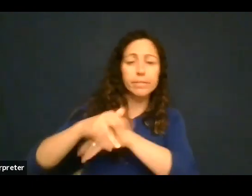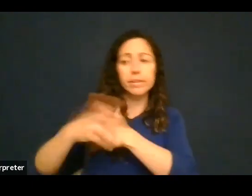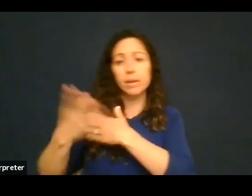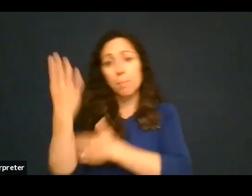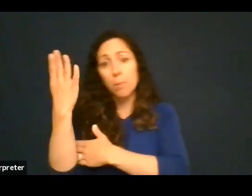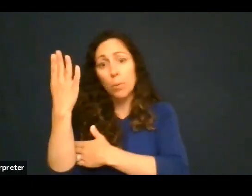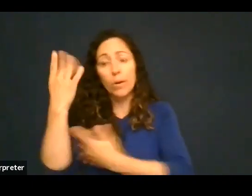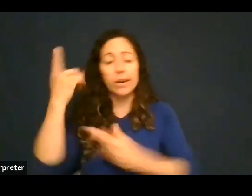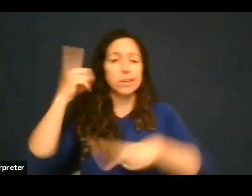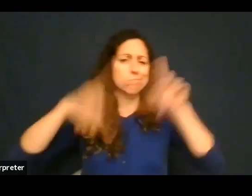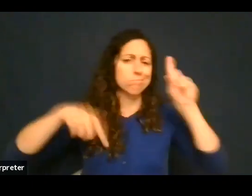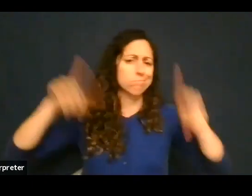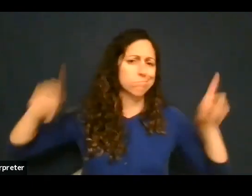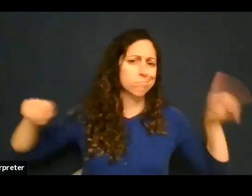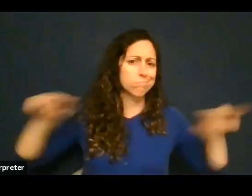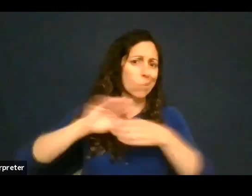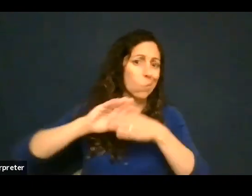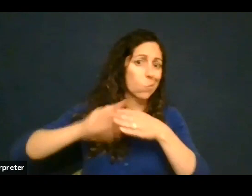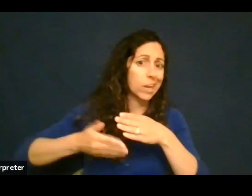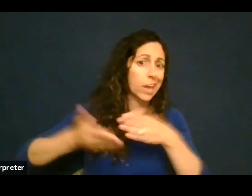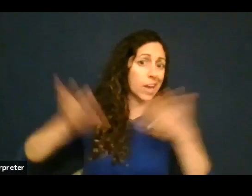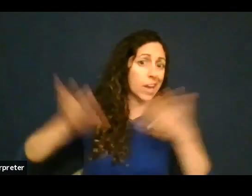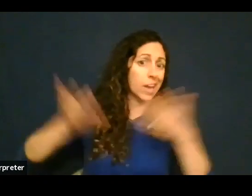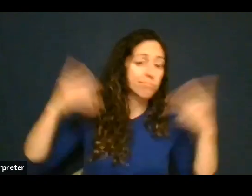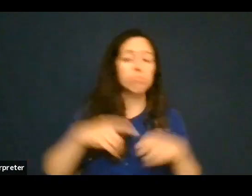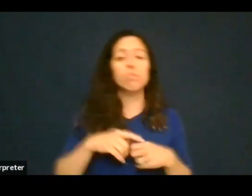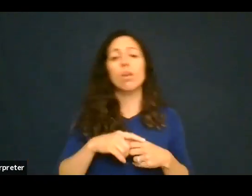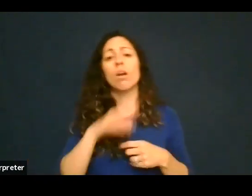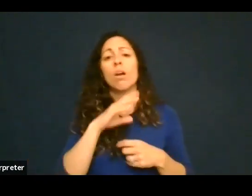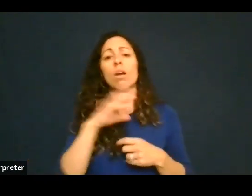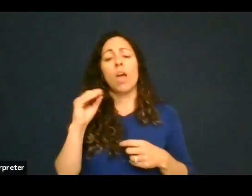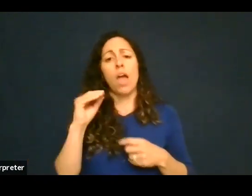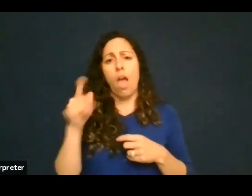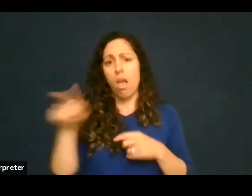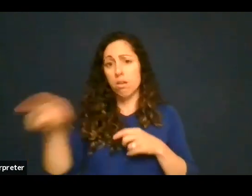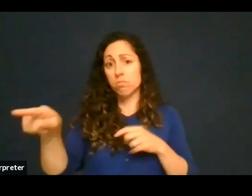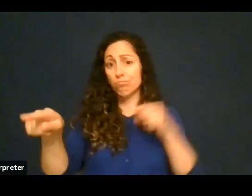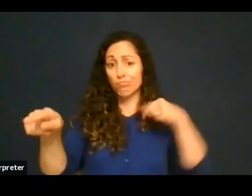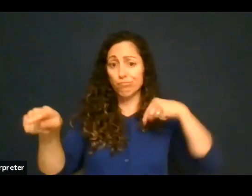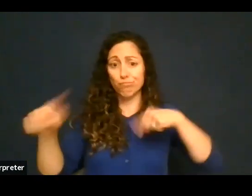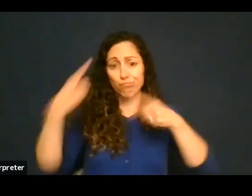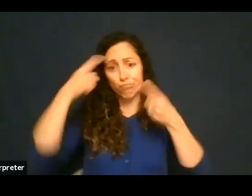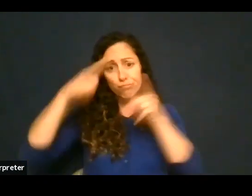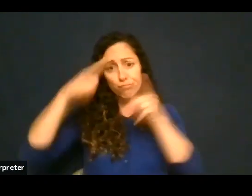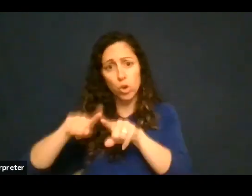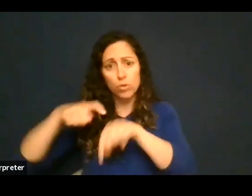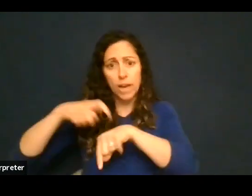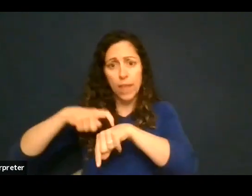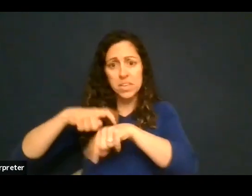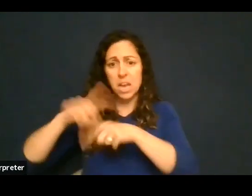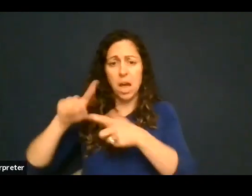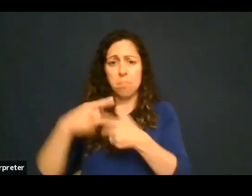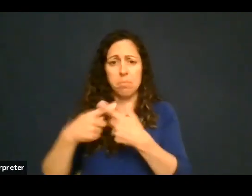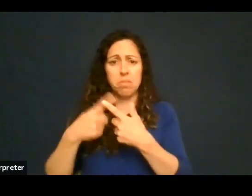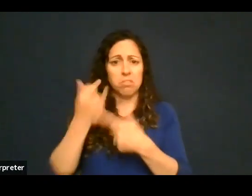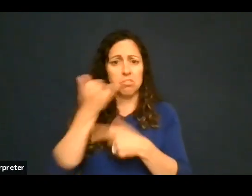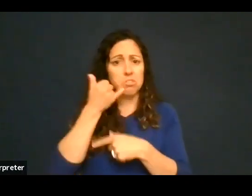And when you've found a mutually appropriate time, then it's just a phone call for you to sit there and discuss